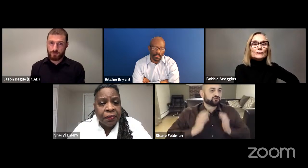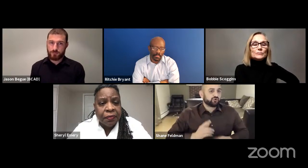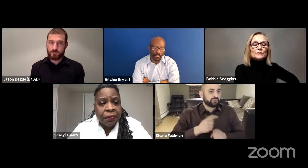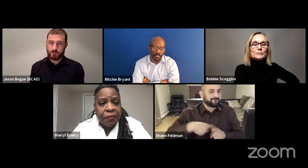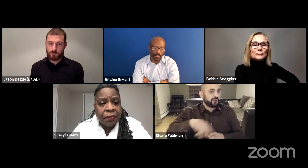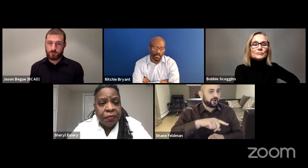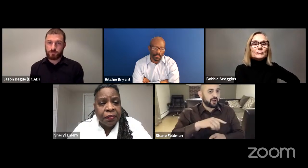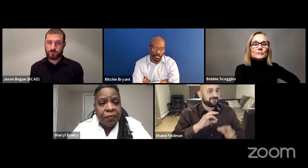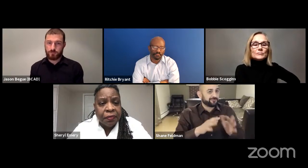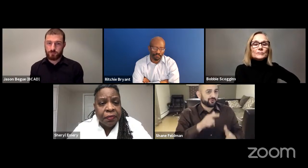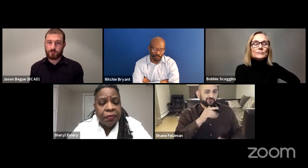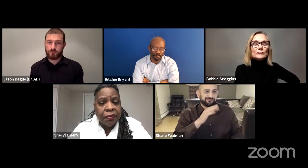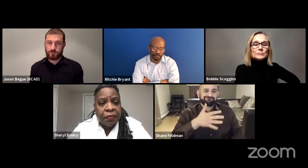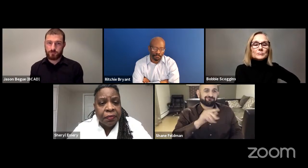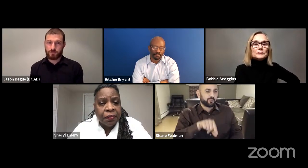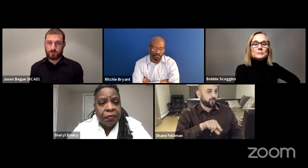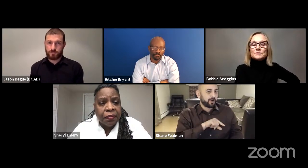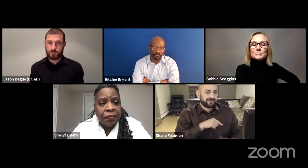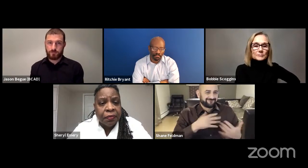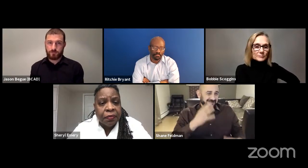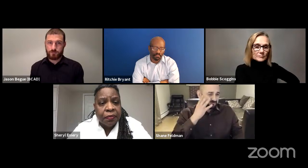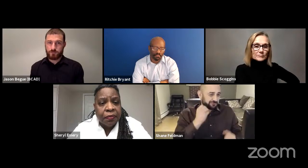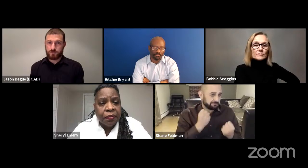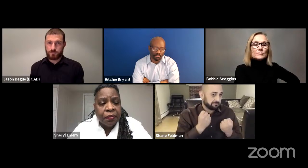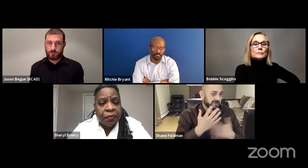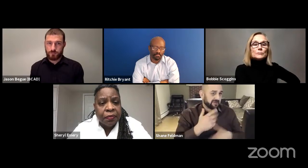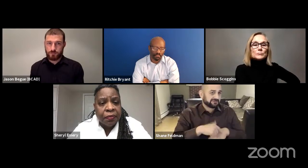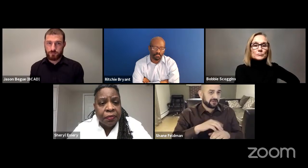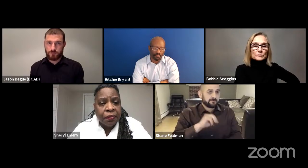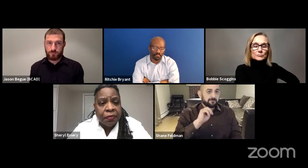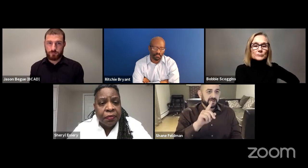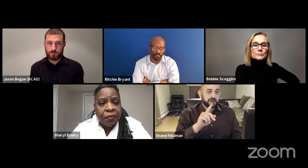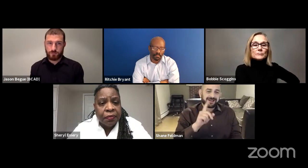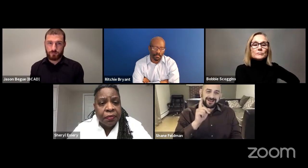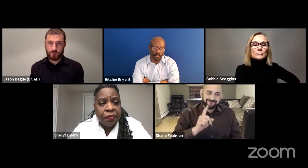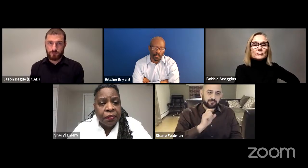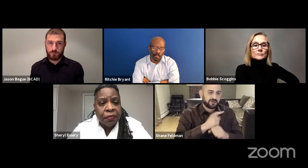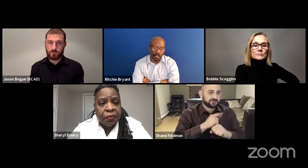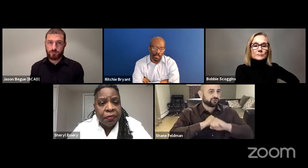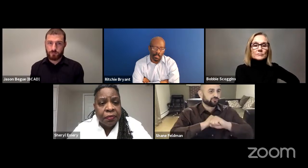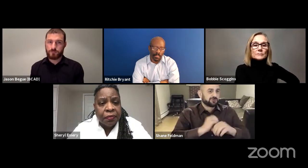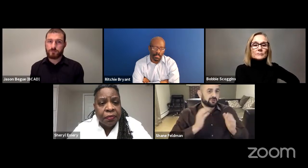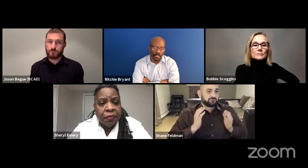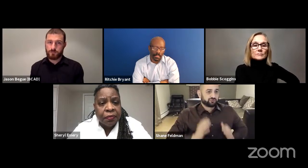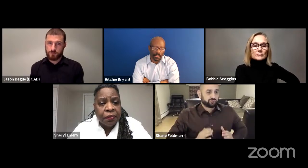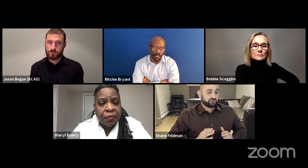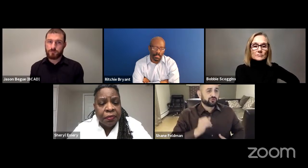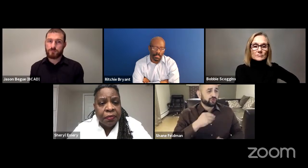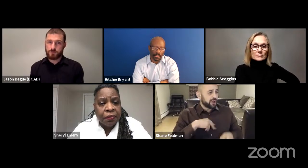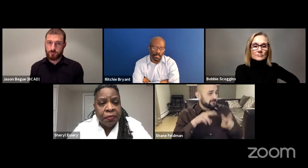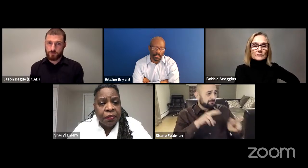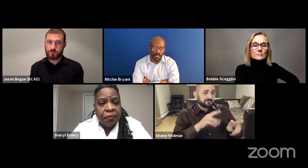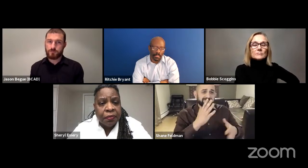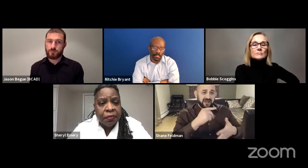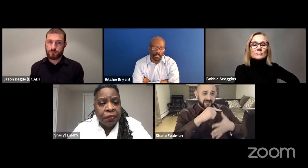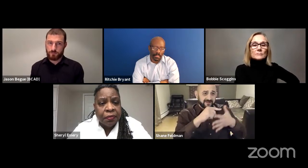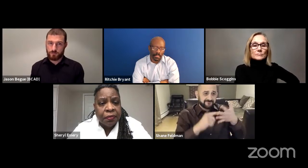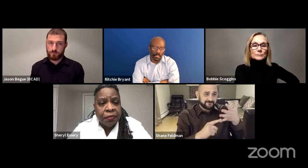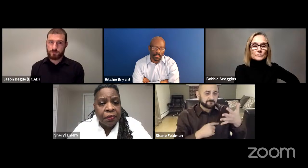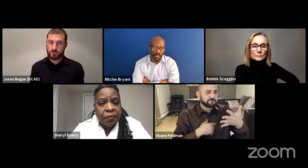important to have something in place to protect our consumers. I have many times in the state